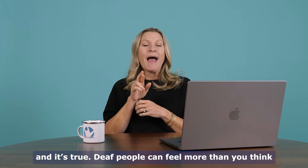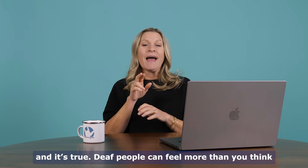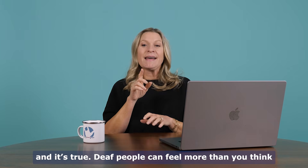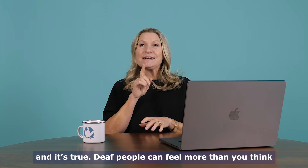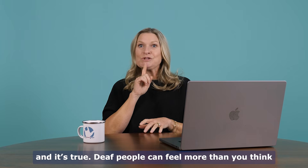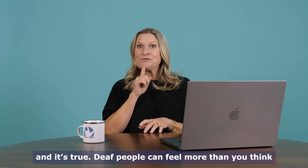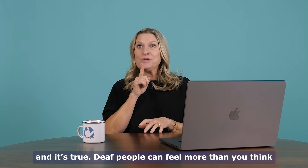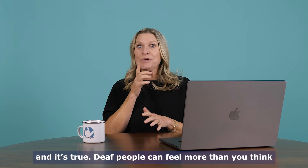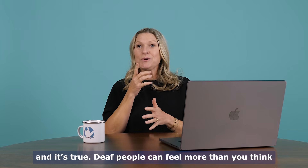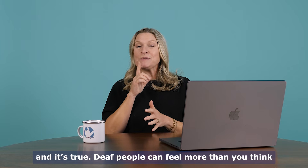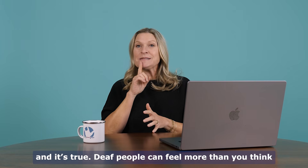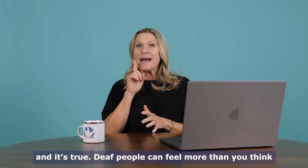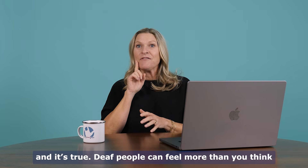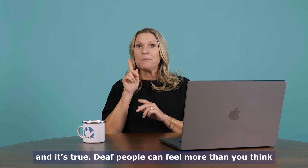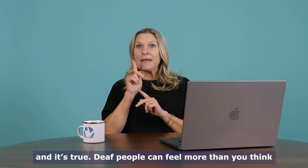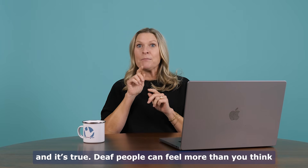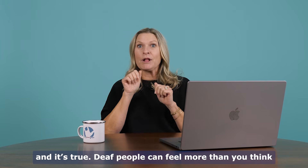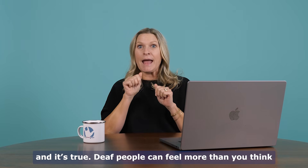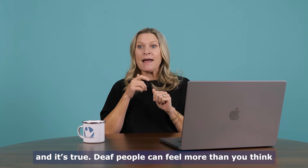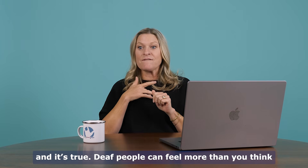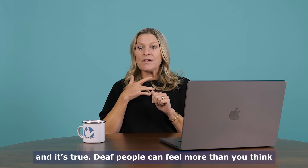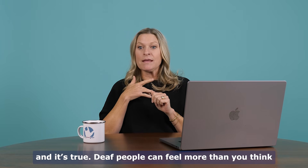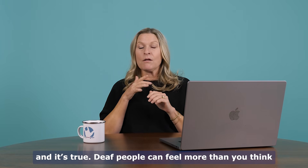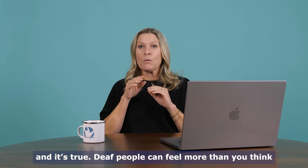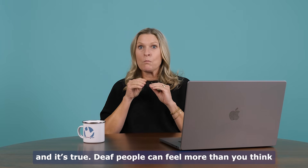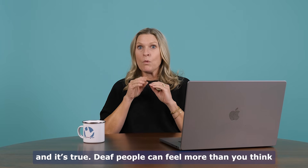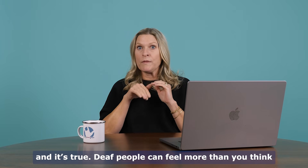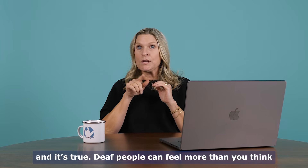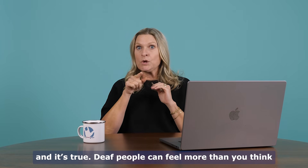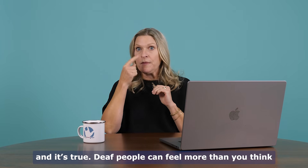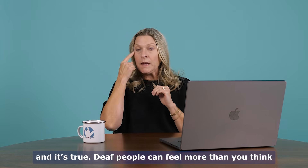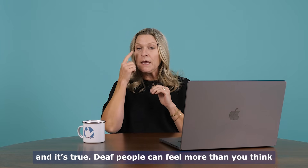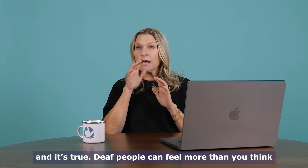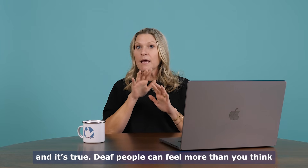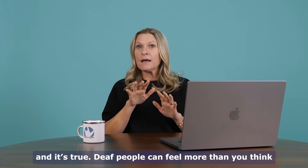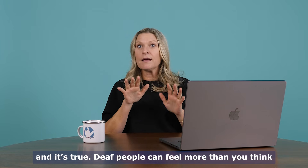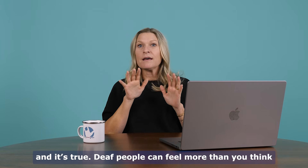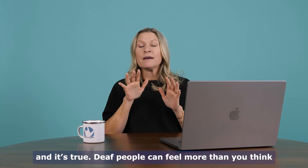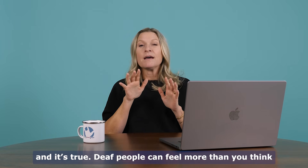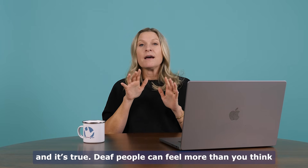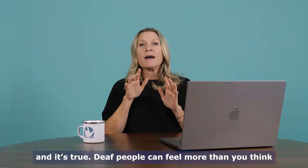and it’s true. Deaf people can feel more than you think